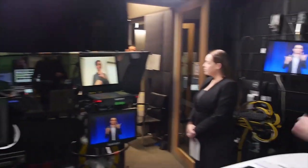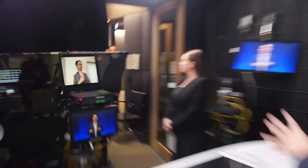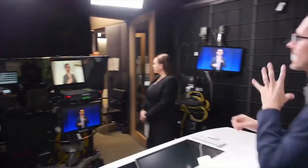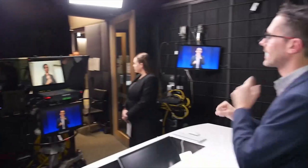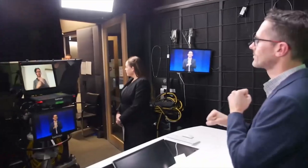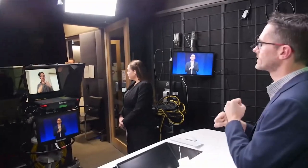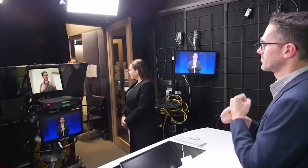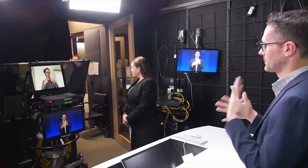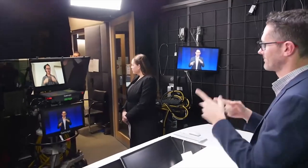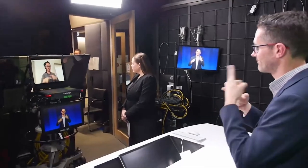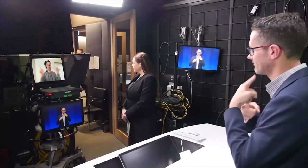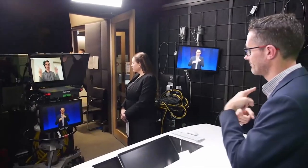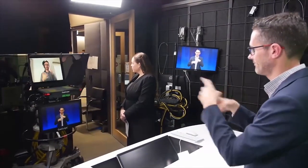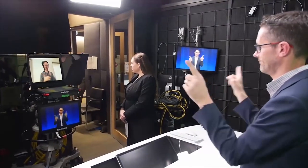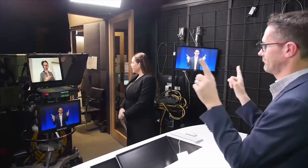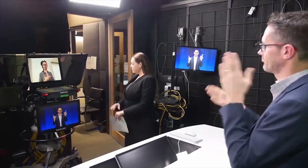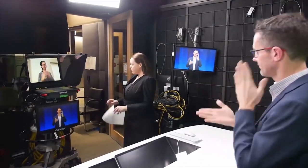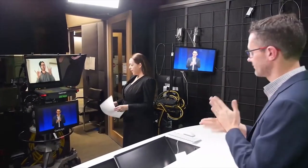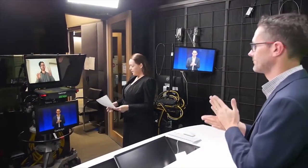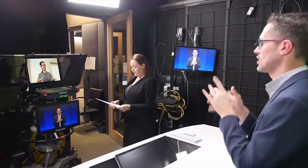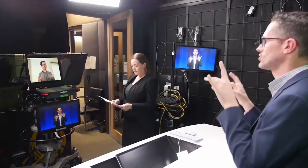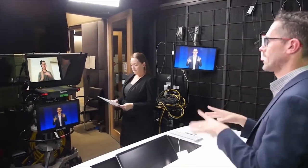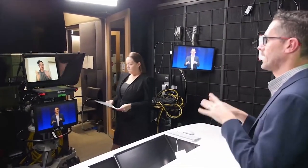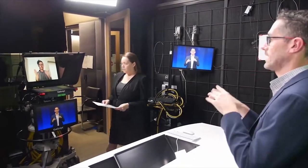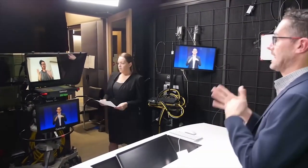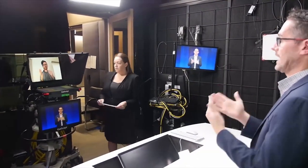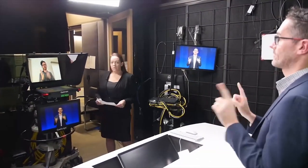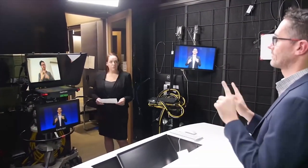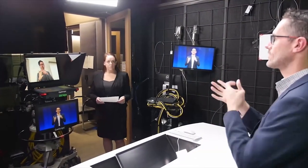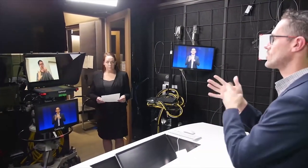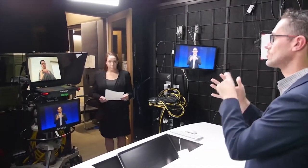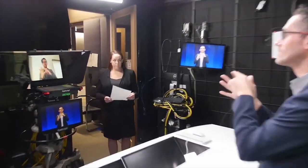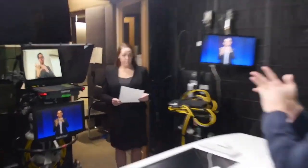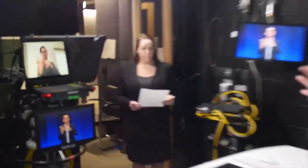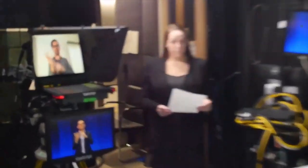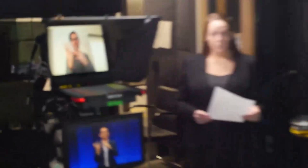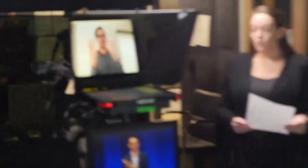The Morrison Government has recently announced that Australia is in a recession.